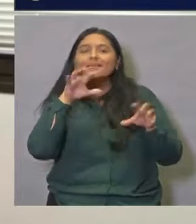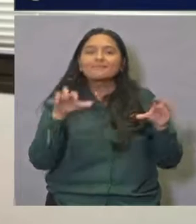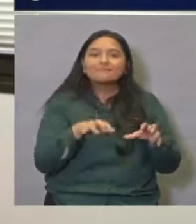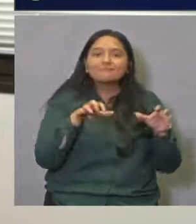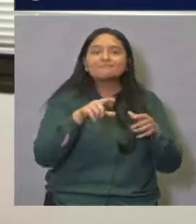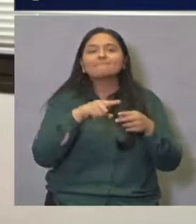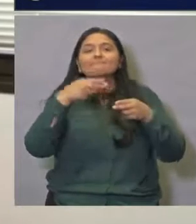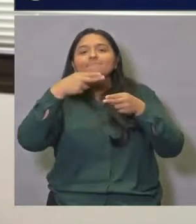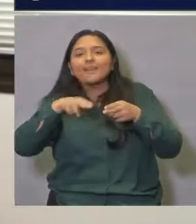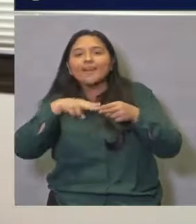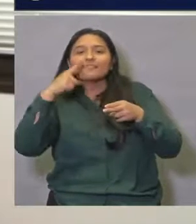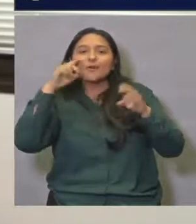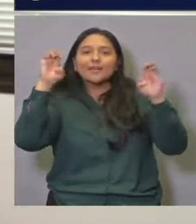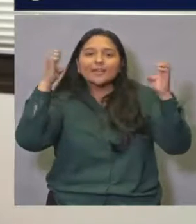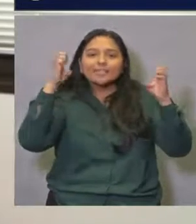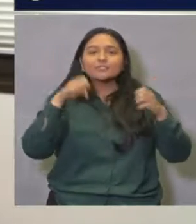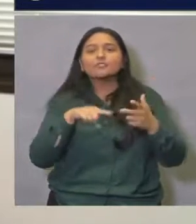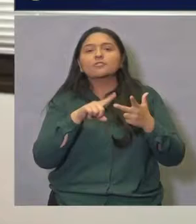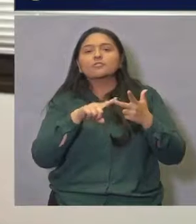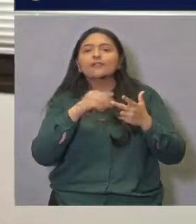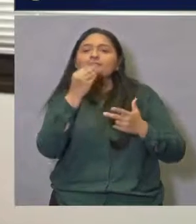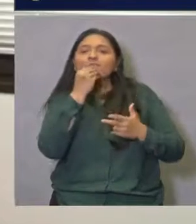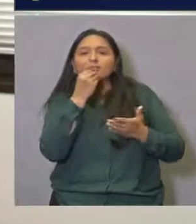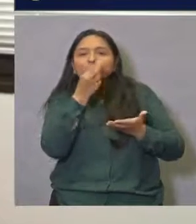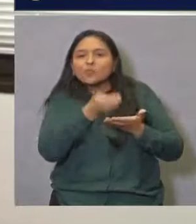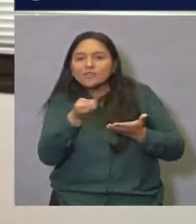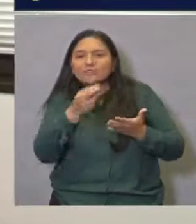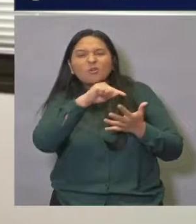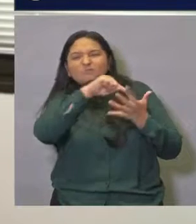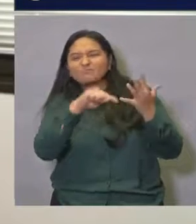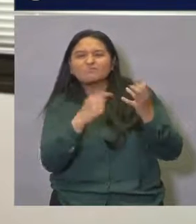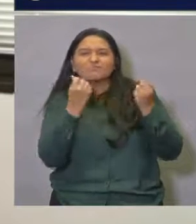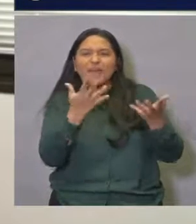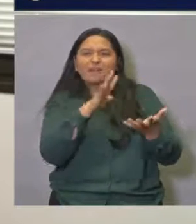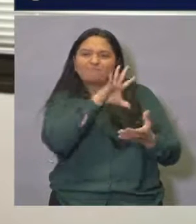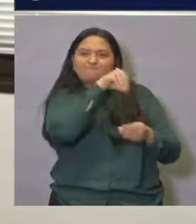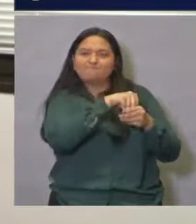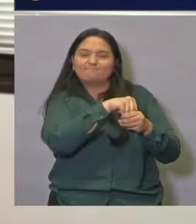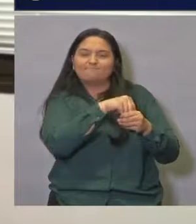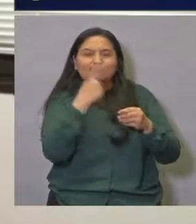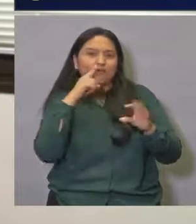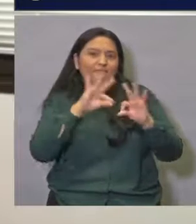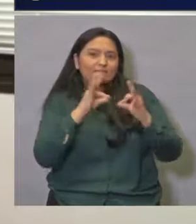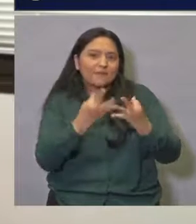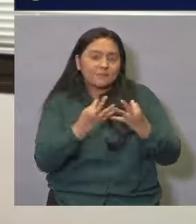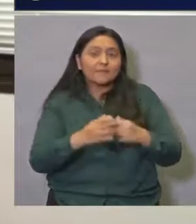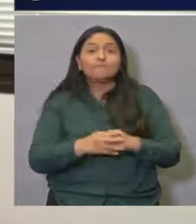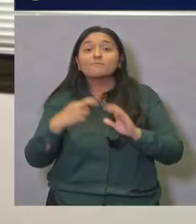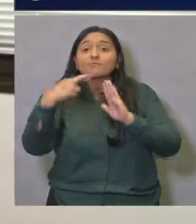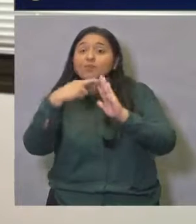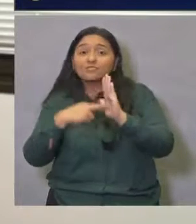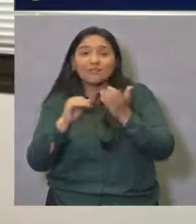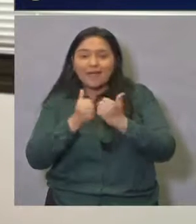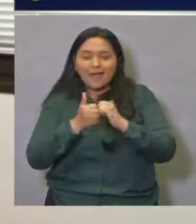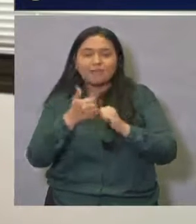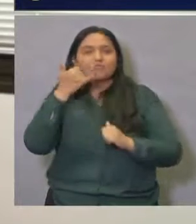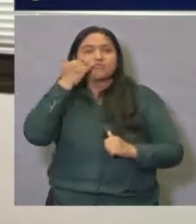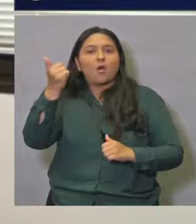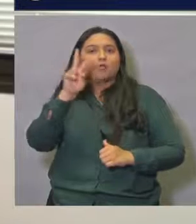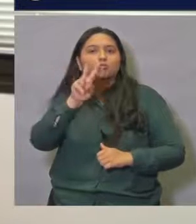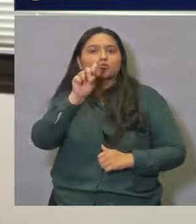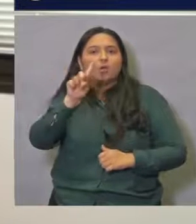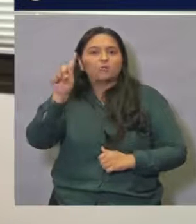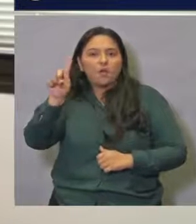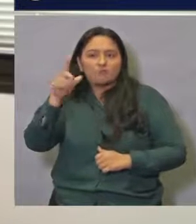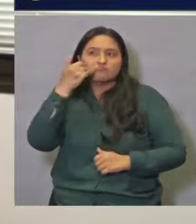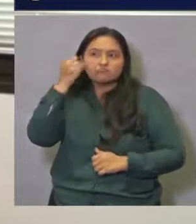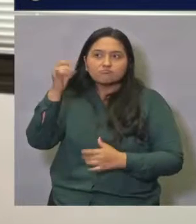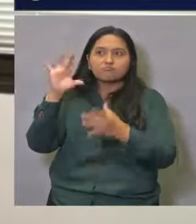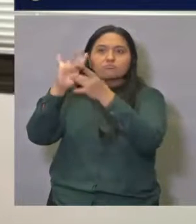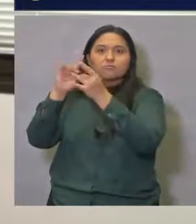IBAN INCLUIR CIUDADES PARA LOS